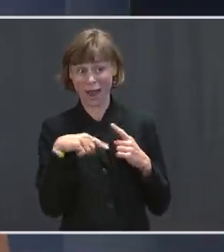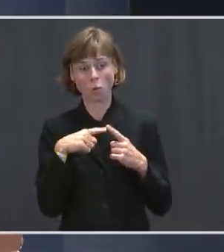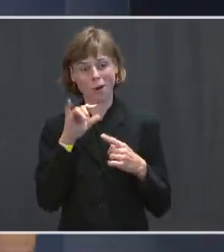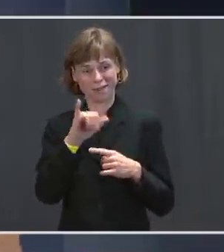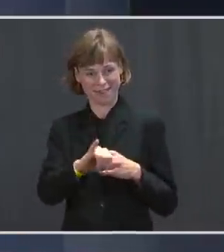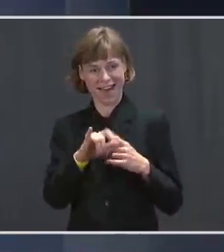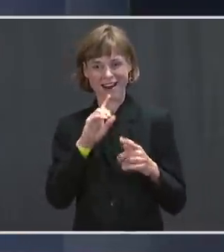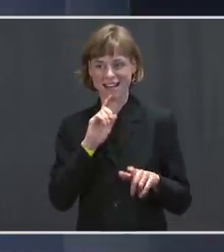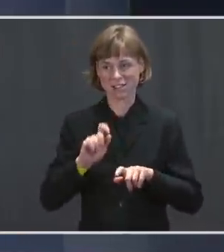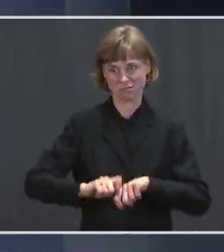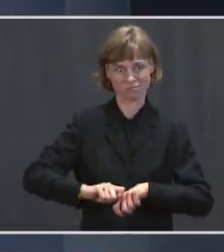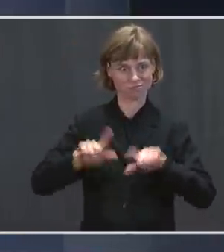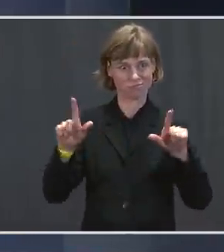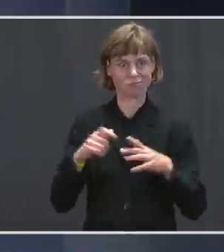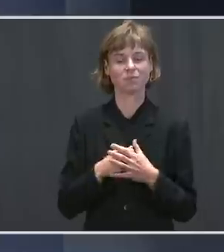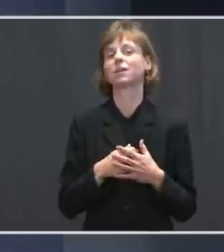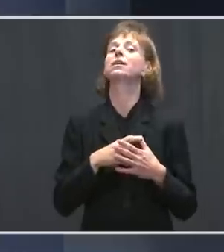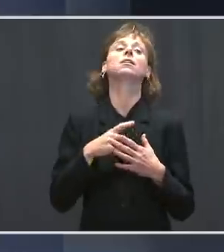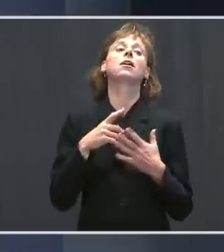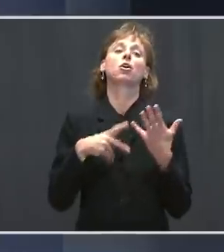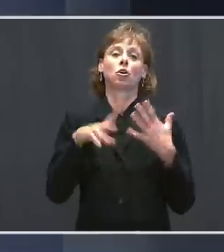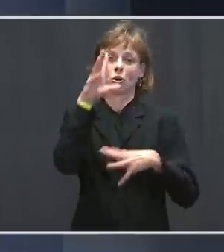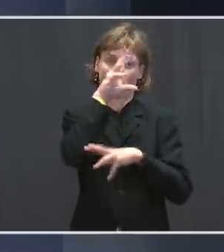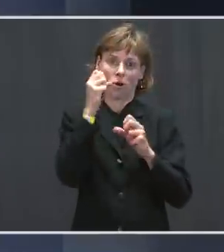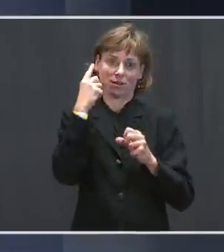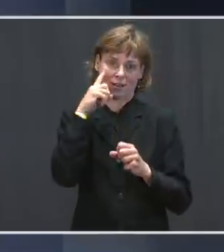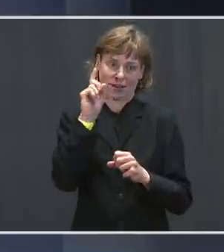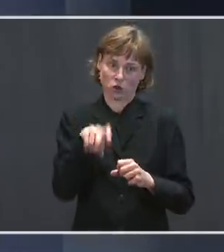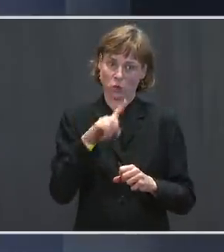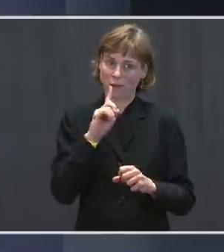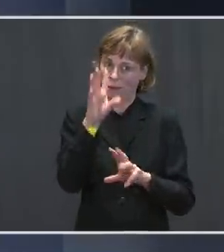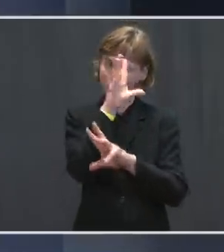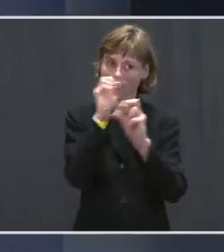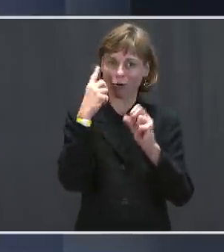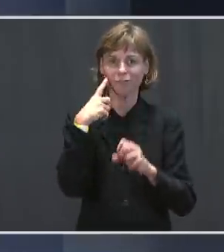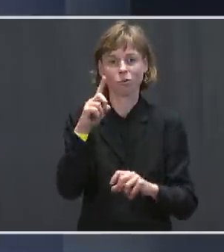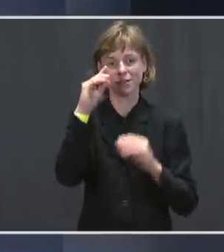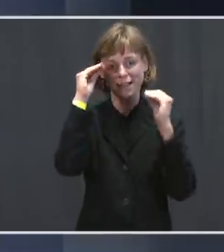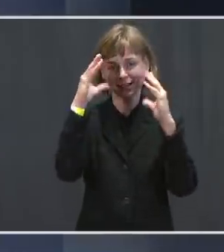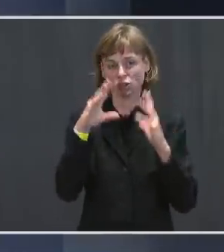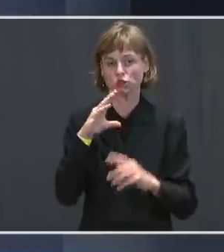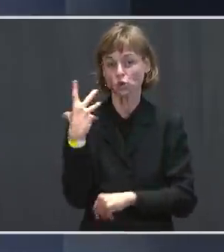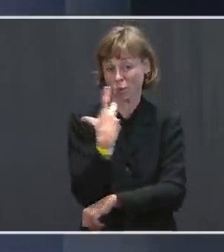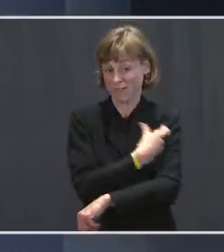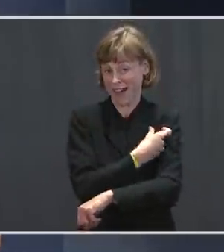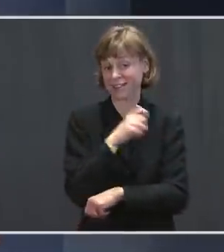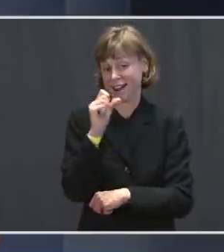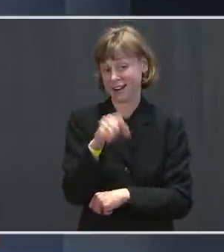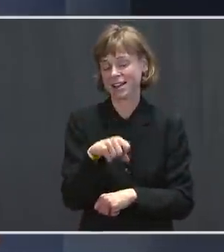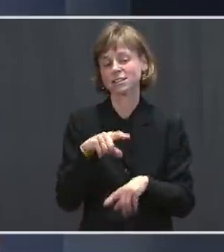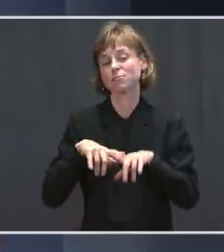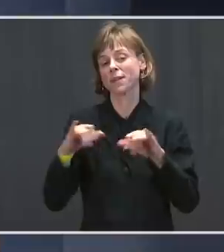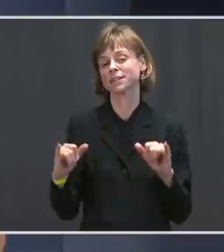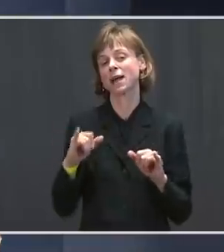believes it should be a priority for teachers to be vaccinated. He also though believes that even with vaccinations